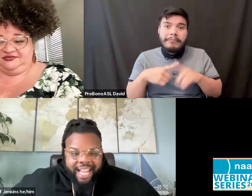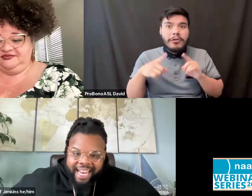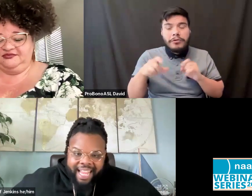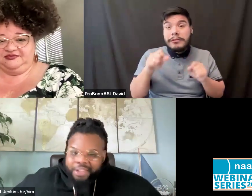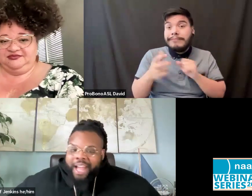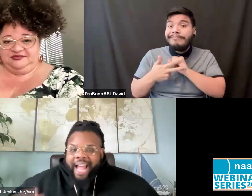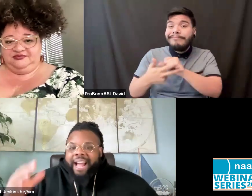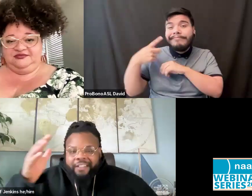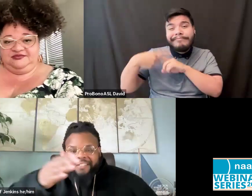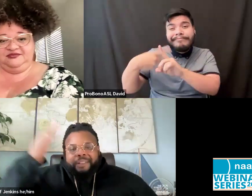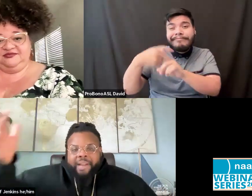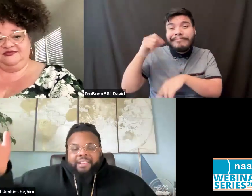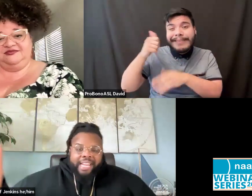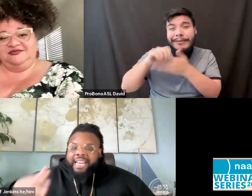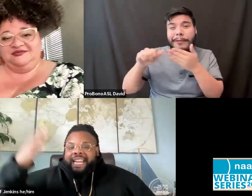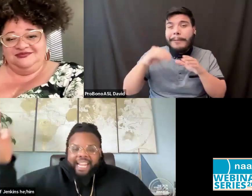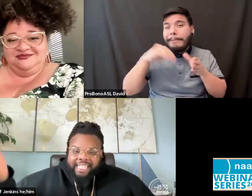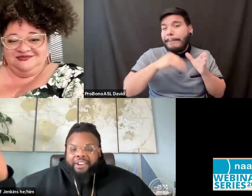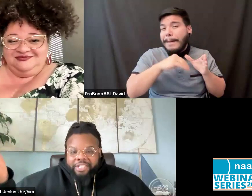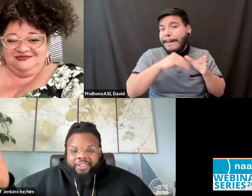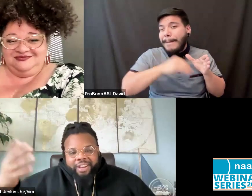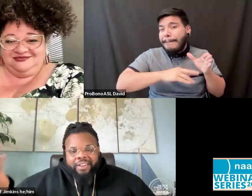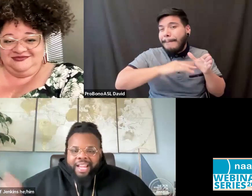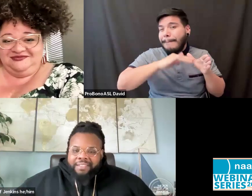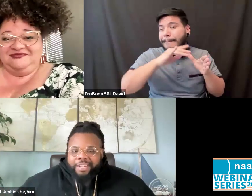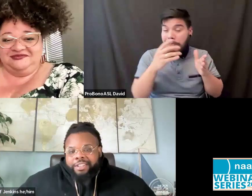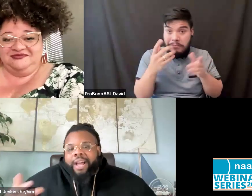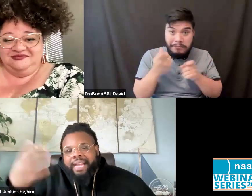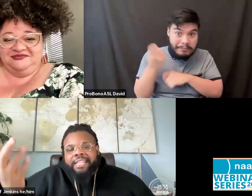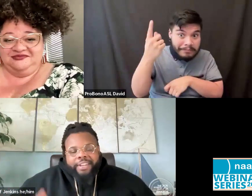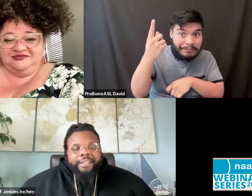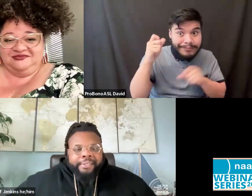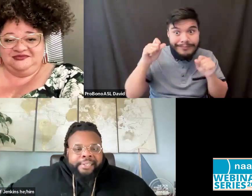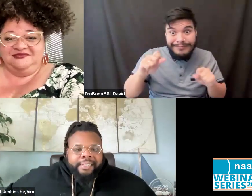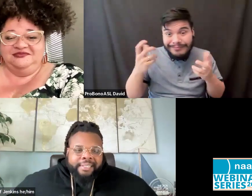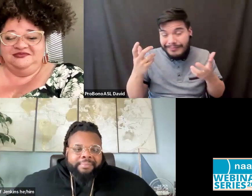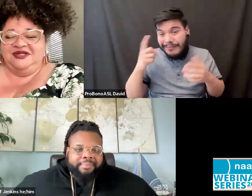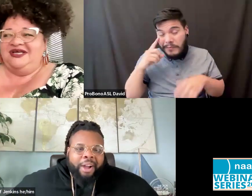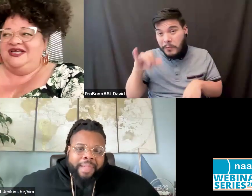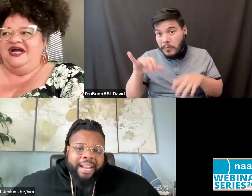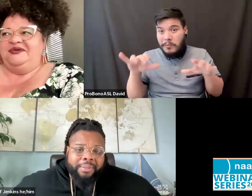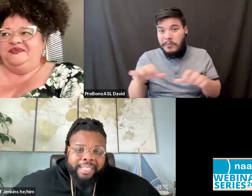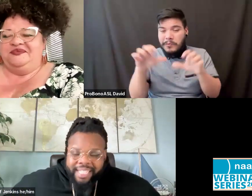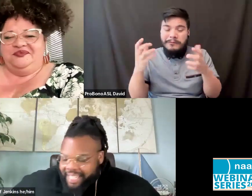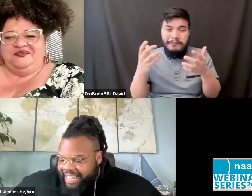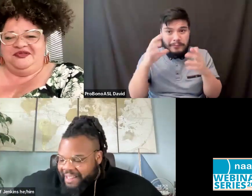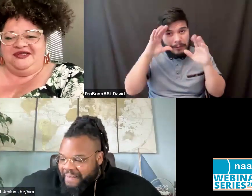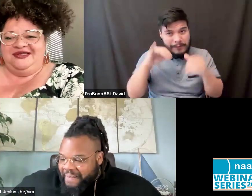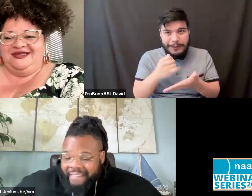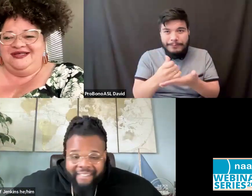and then you have the what do you need in the next year or so, you know, like to do an activity. that helps.